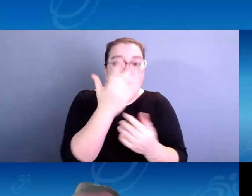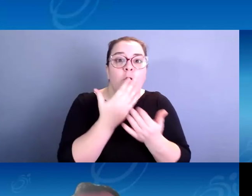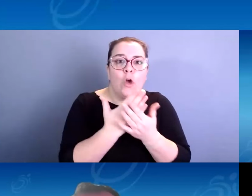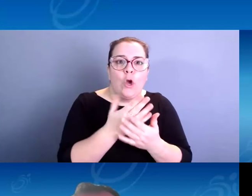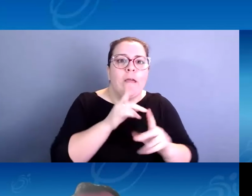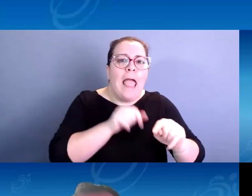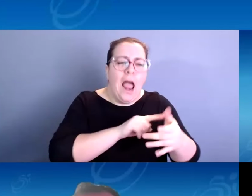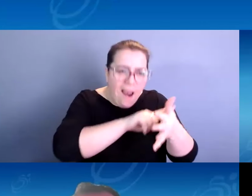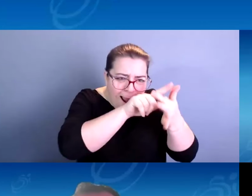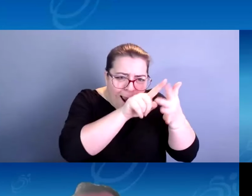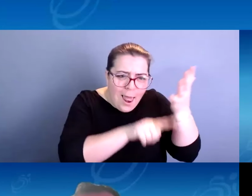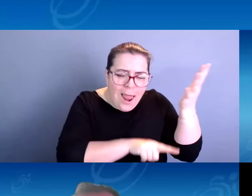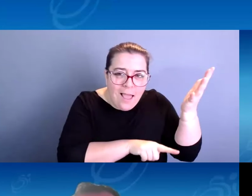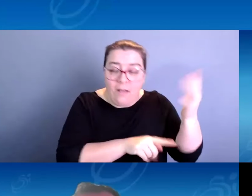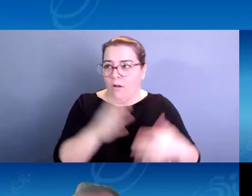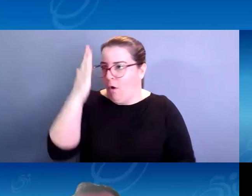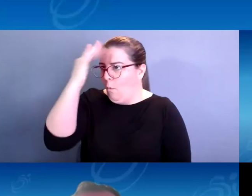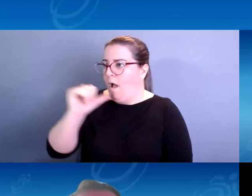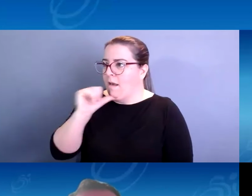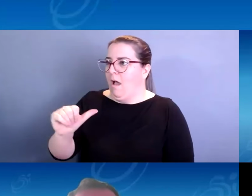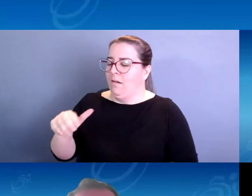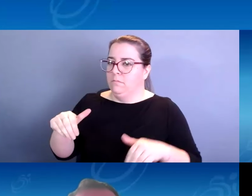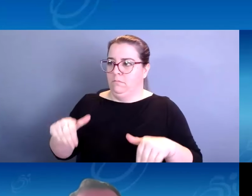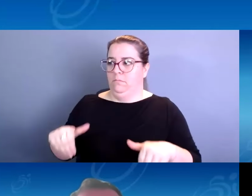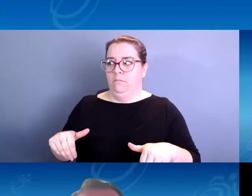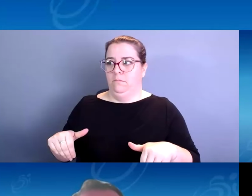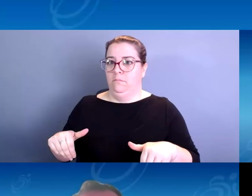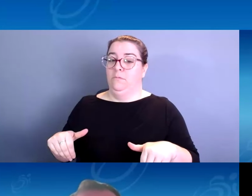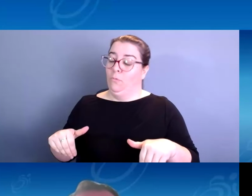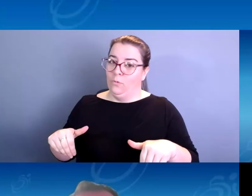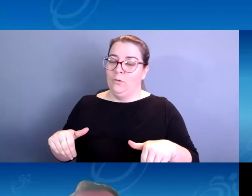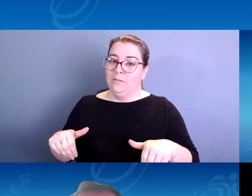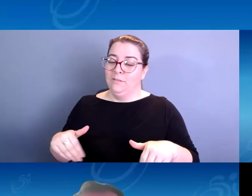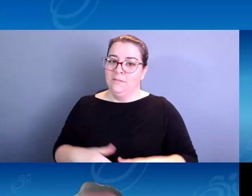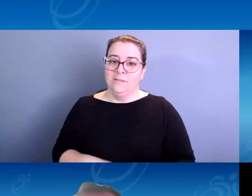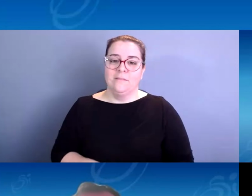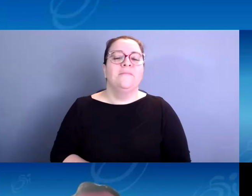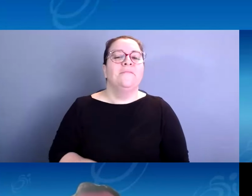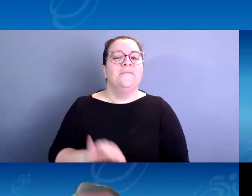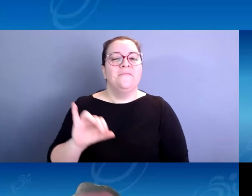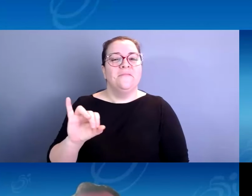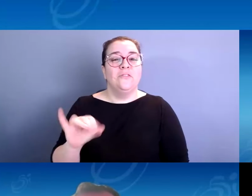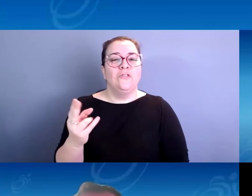So, with that, I'm going to lead over to, to Jon. Jon, you have some insight on this as well.